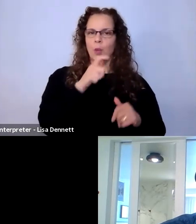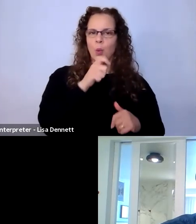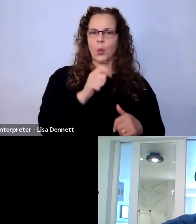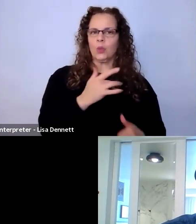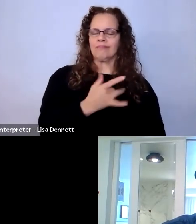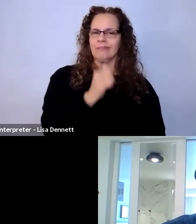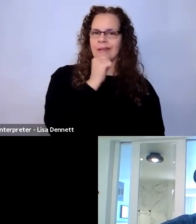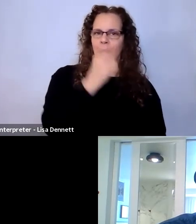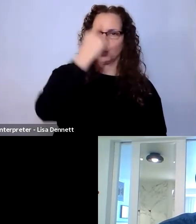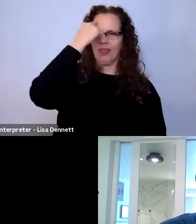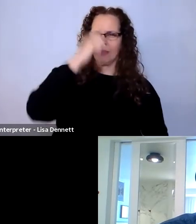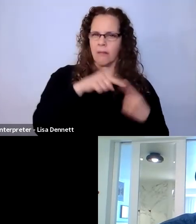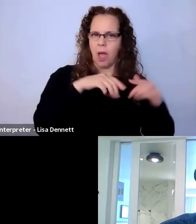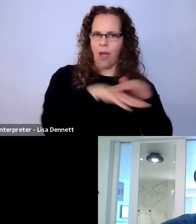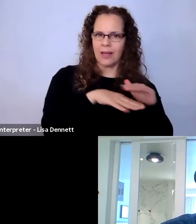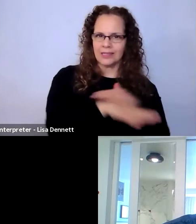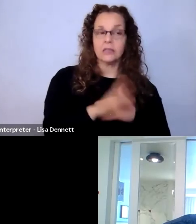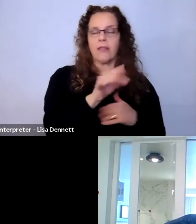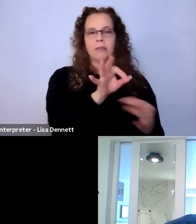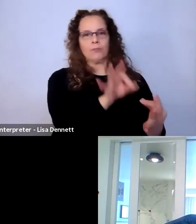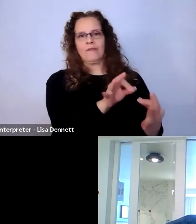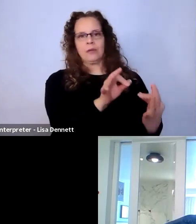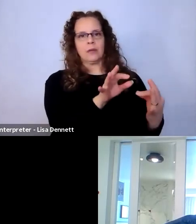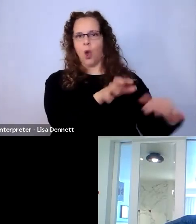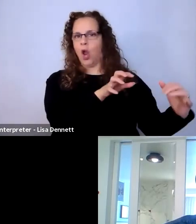ideal audience, but just just the whole.